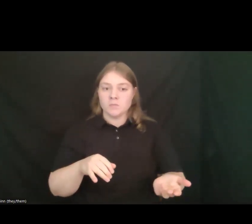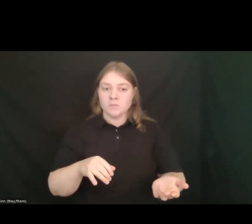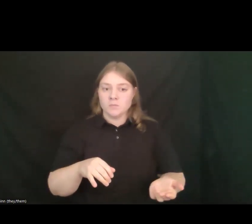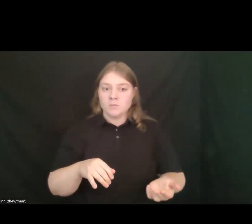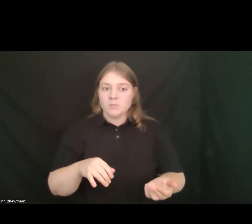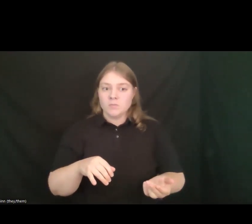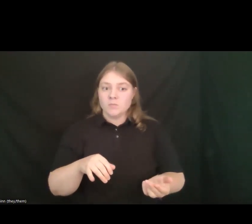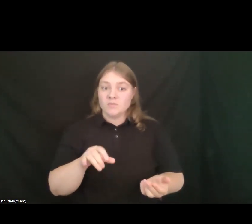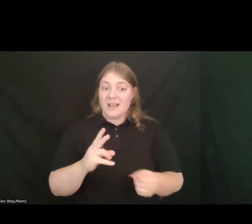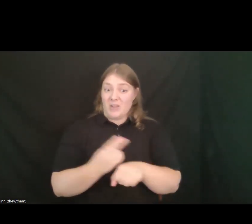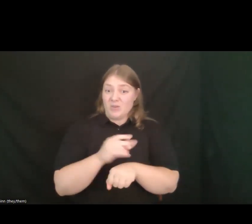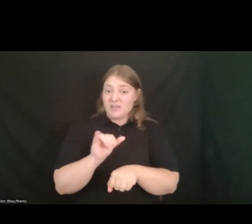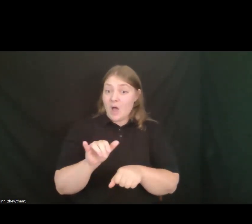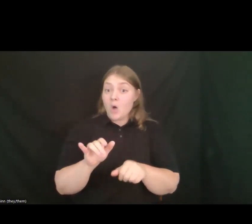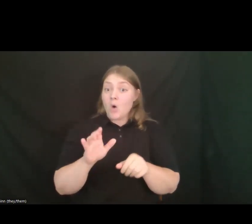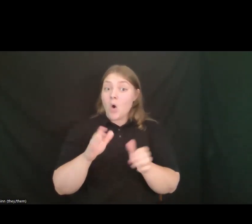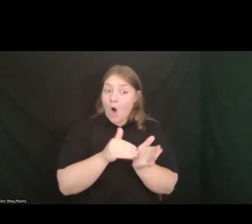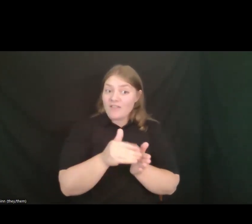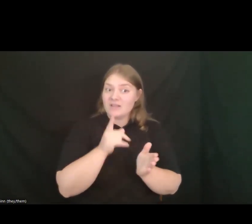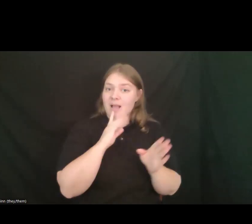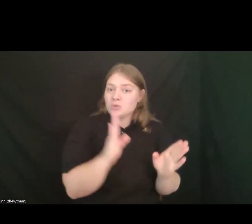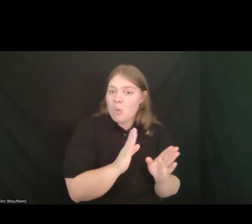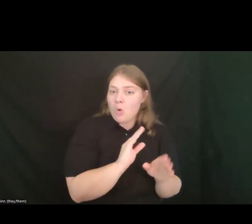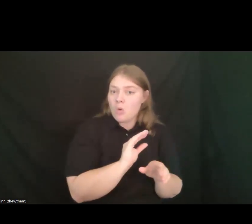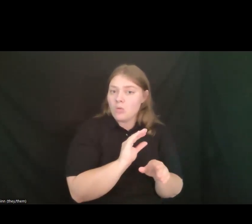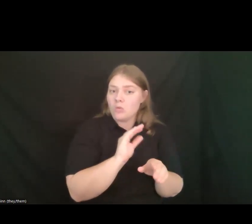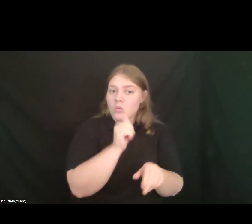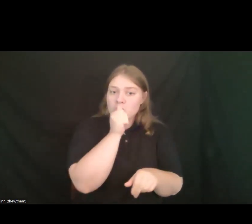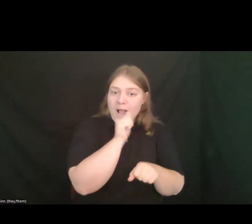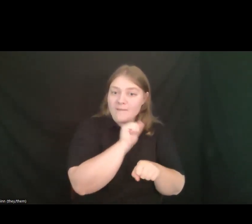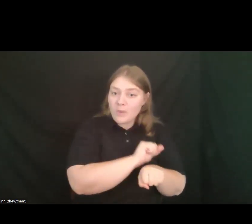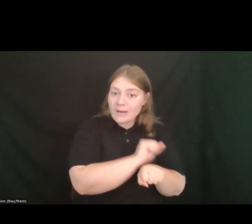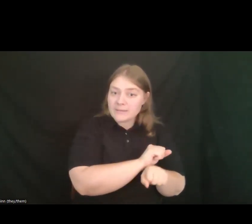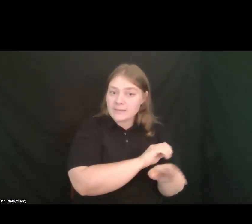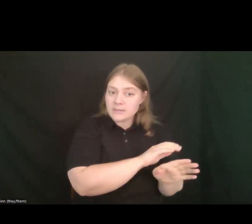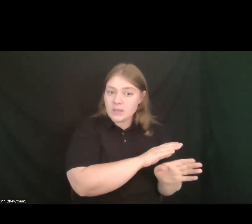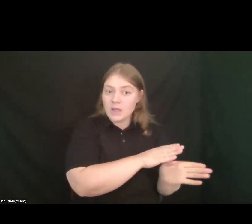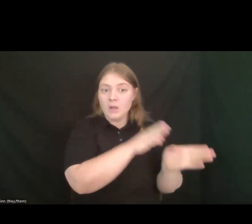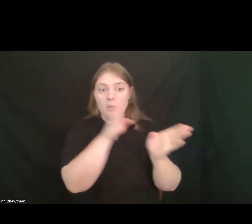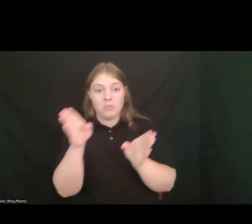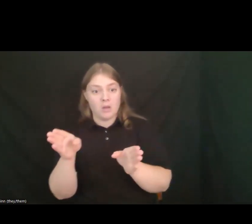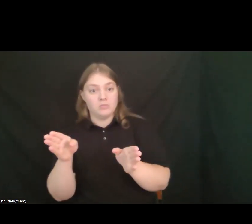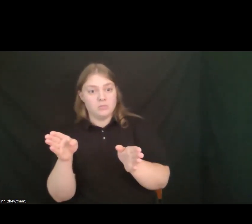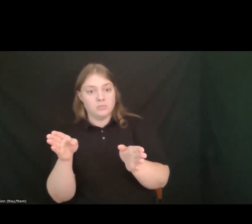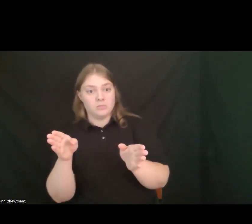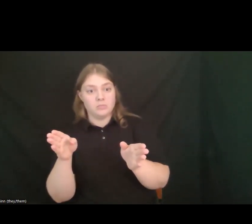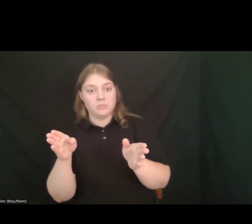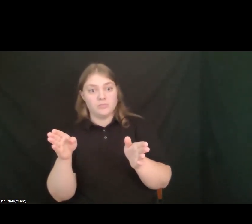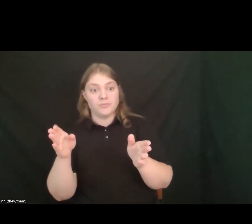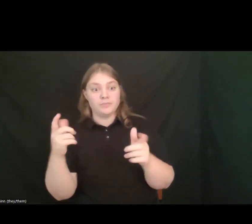my small private practice but also bring that to the agency refugees bit of you just what I